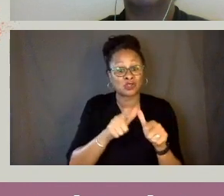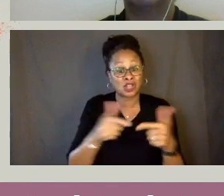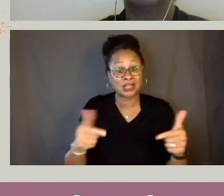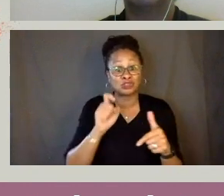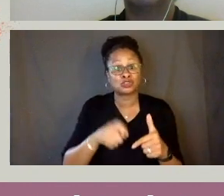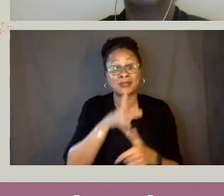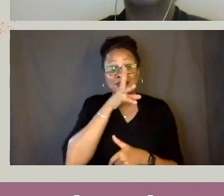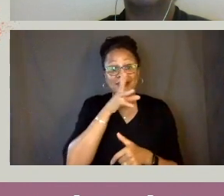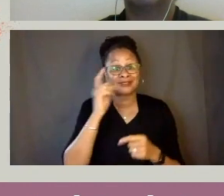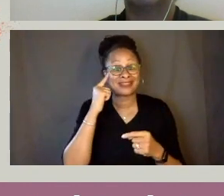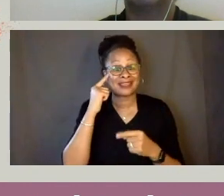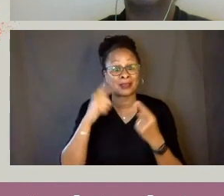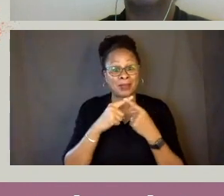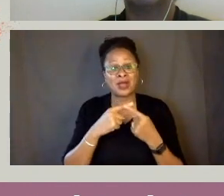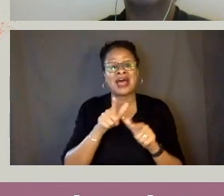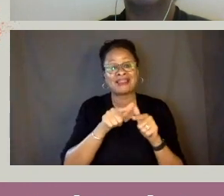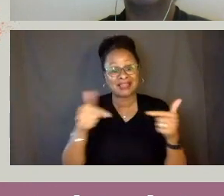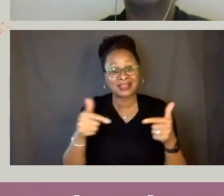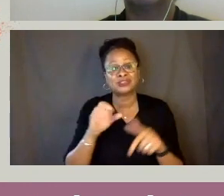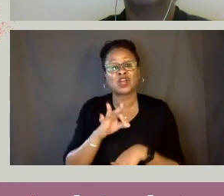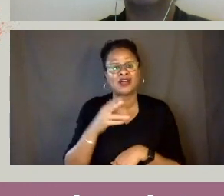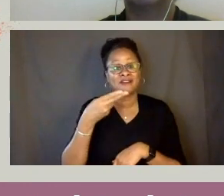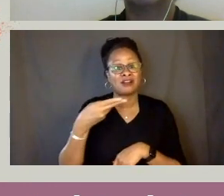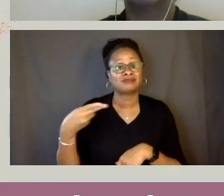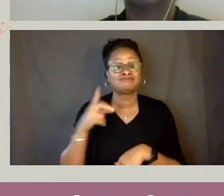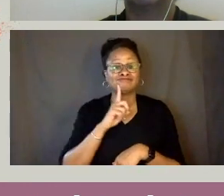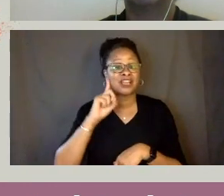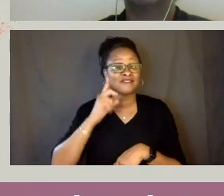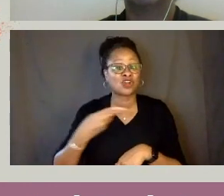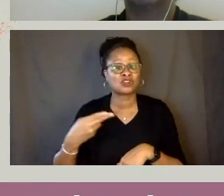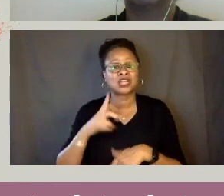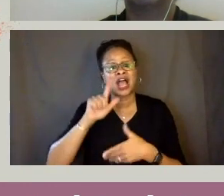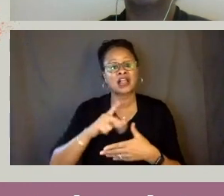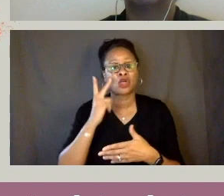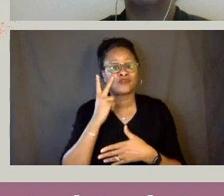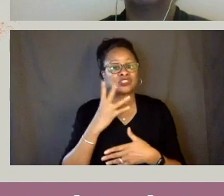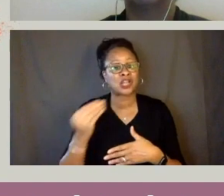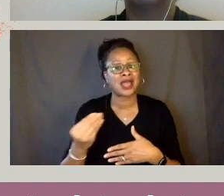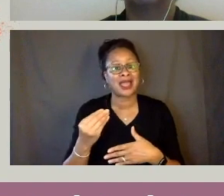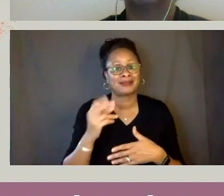about is the language of the hard-of-hearing and deaf and the low-vision and blind, and we should be accommodating